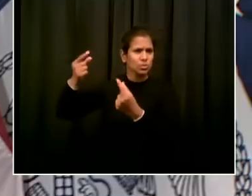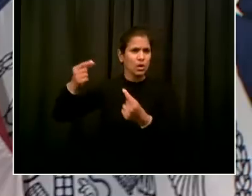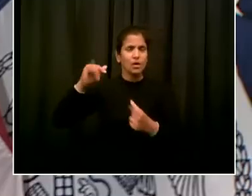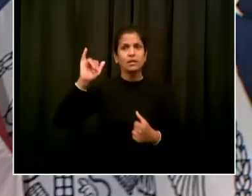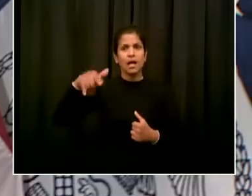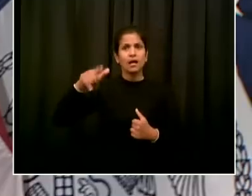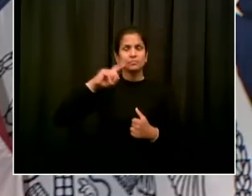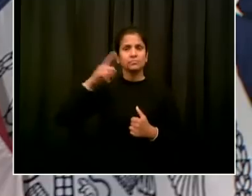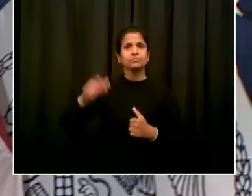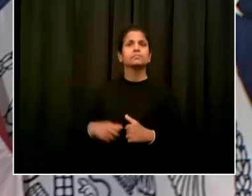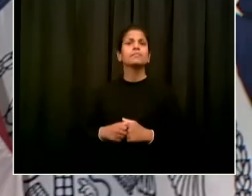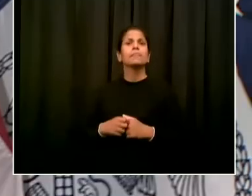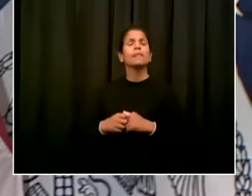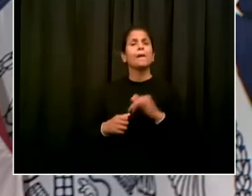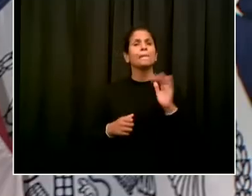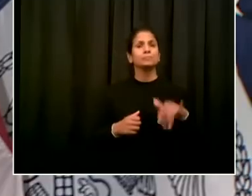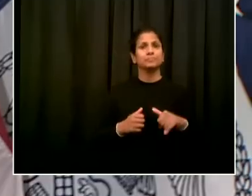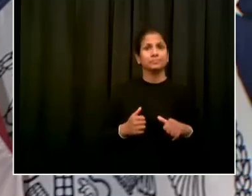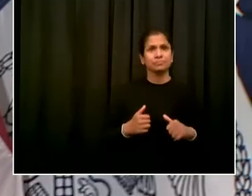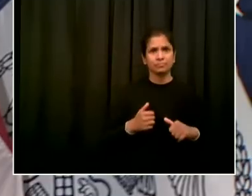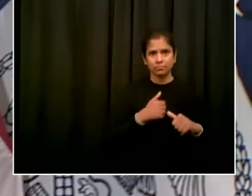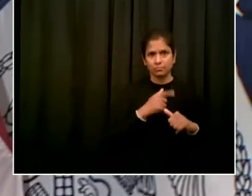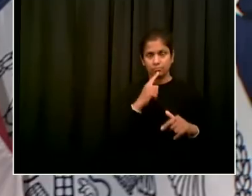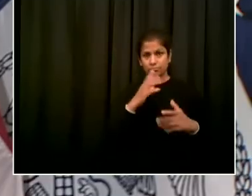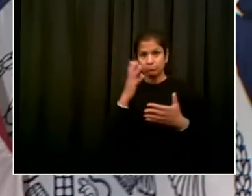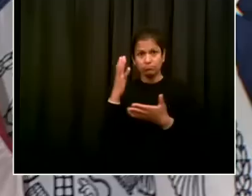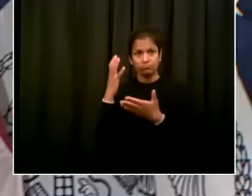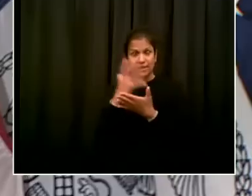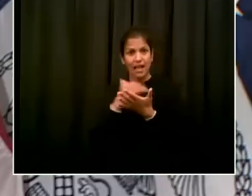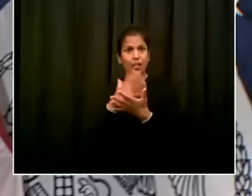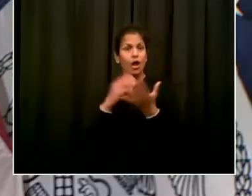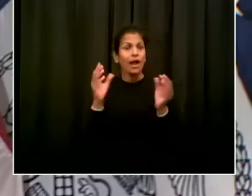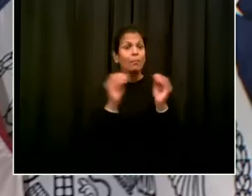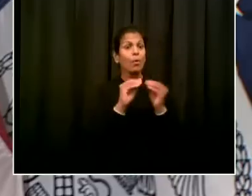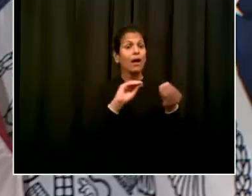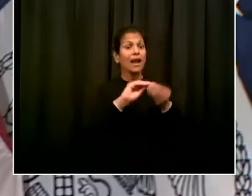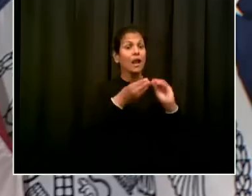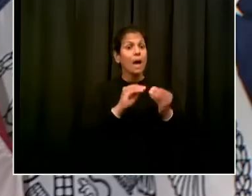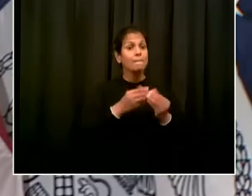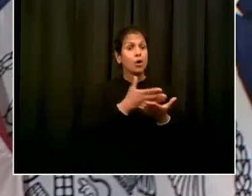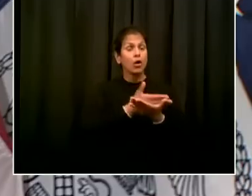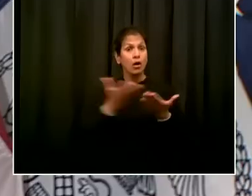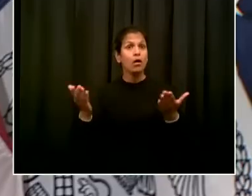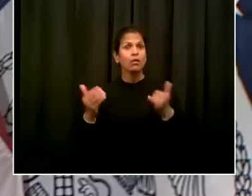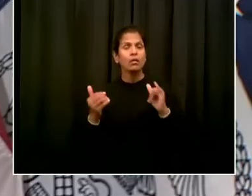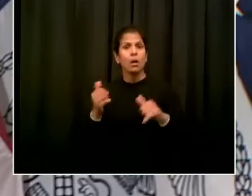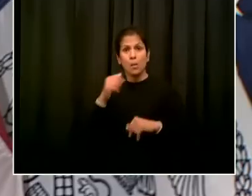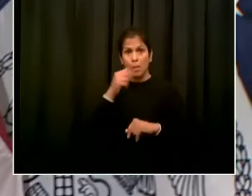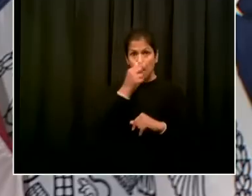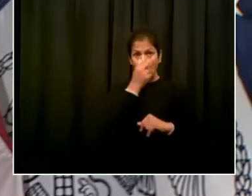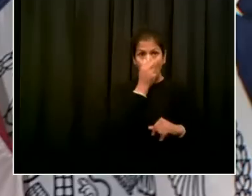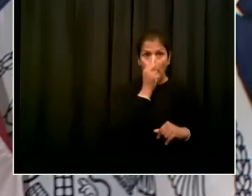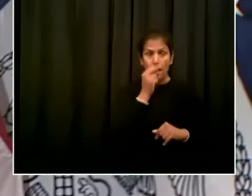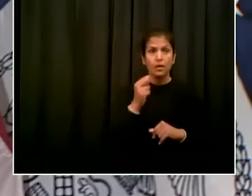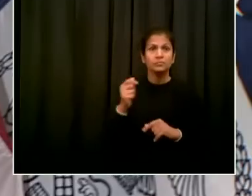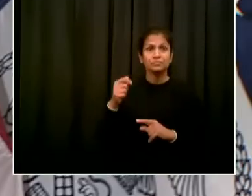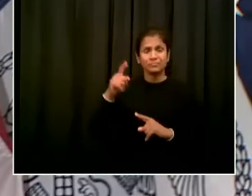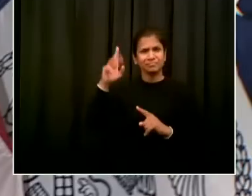WEARS A LEVELING OFF TAKING PLACE? WAS IN THE TCIYWIDE INDICATORS AND ALSO IN THE INDICATORS AS I HAVE REVIEWED THEM WITH OUR HEAALTH TETE AMANAND